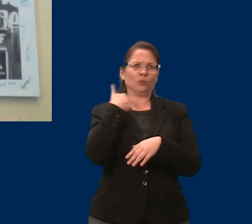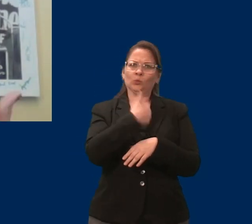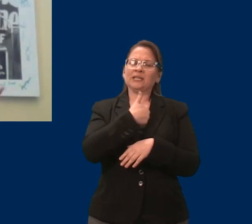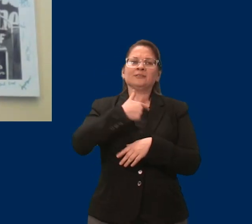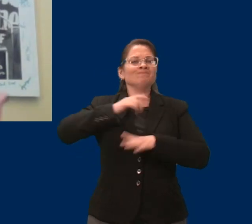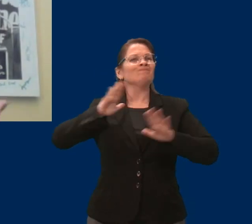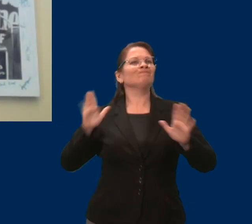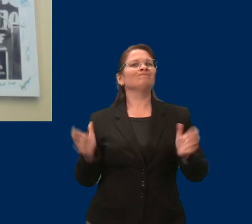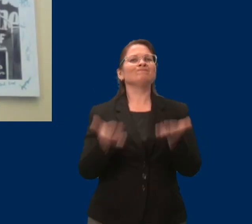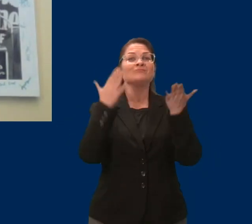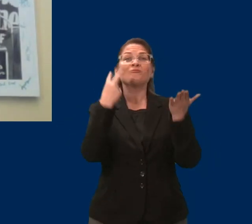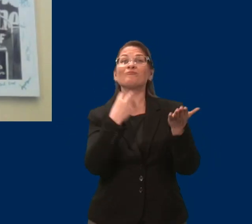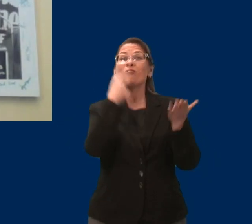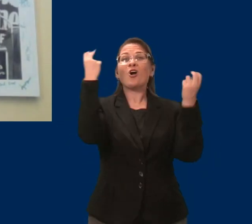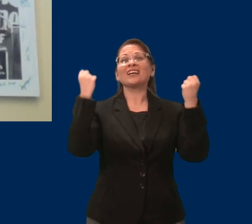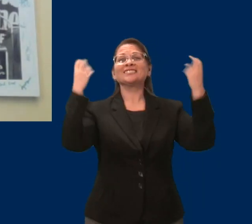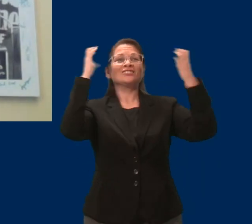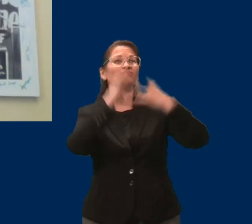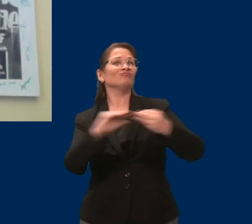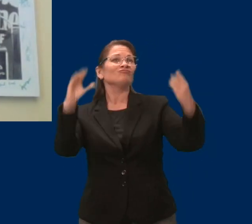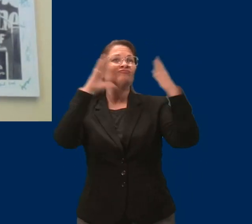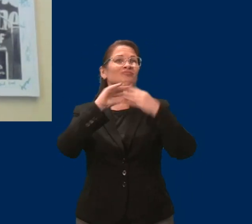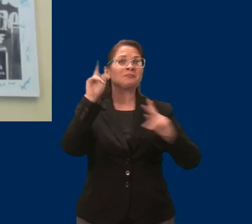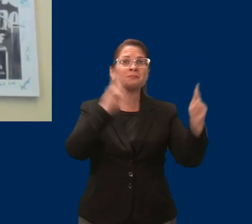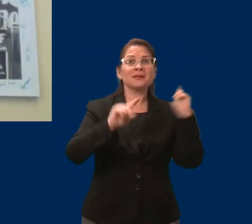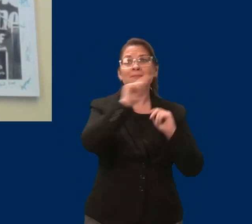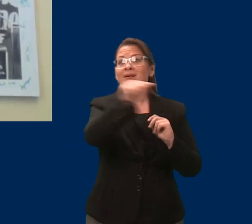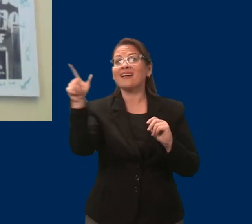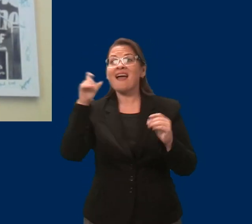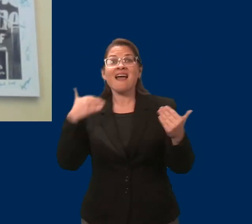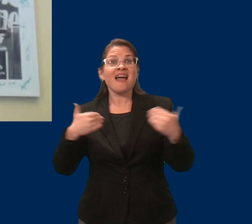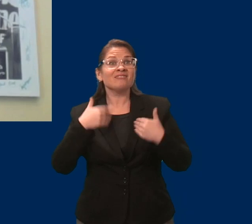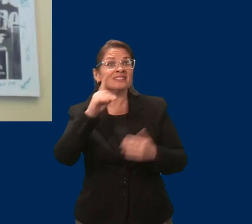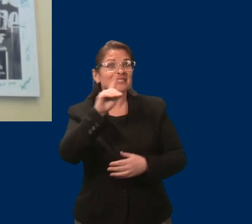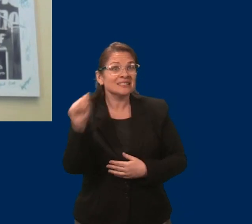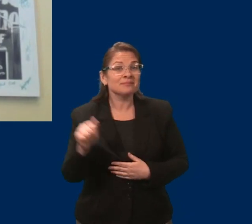from Black, Indigenous, and communities of color, that matters tremendously.